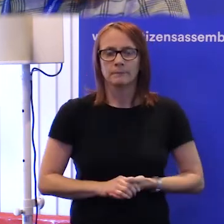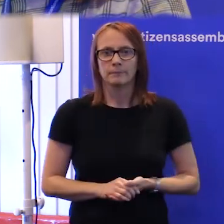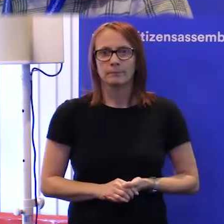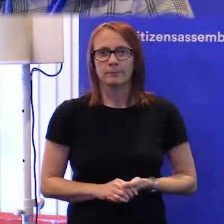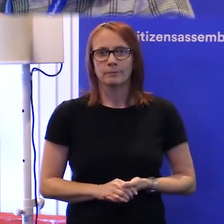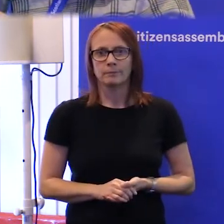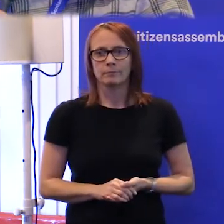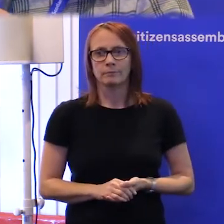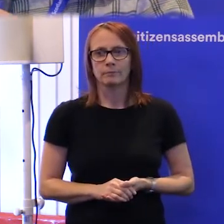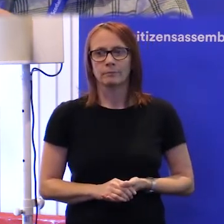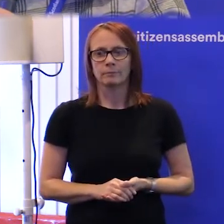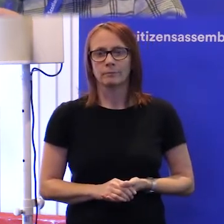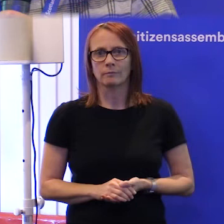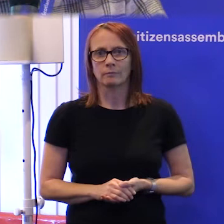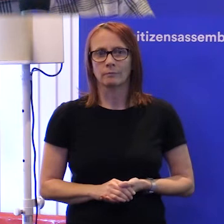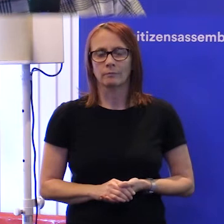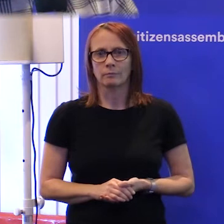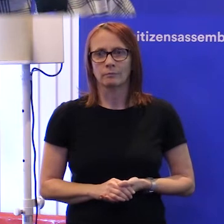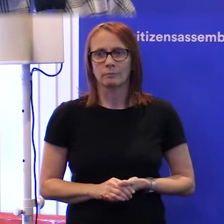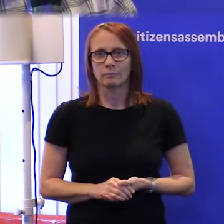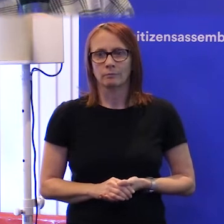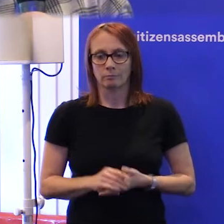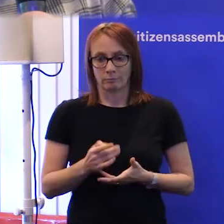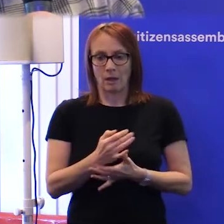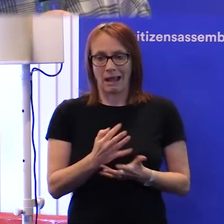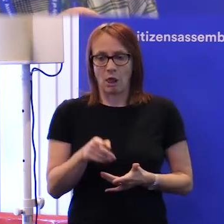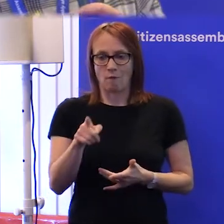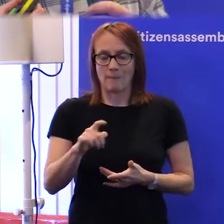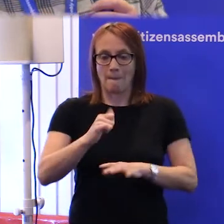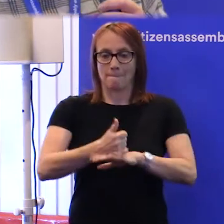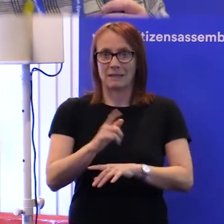a lot of that will go through this idea of witness evidence so the people who